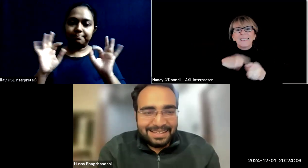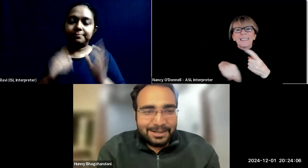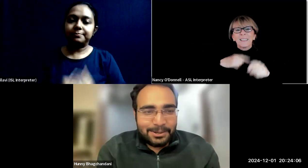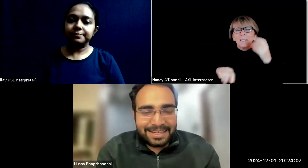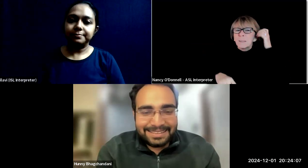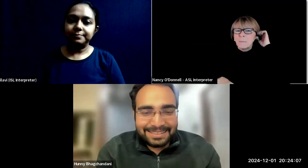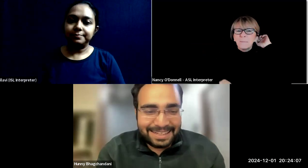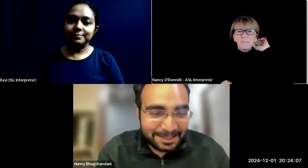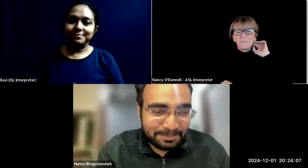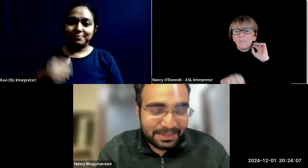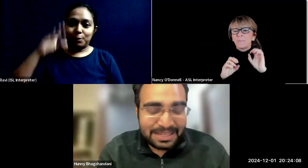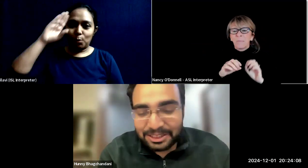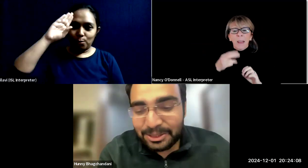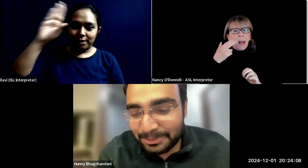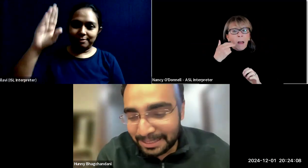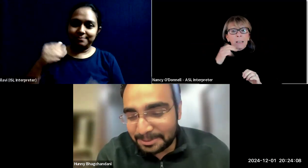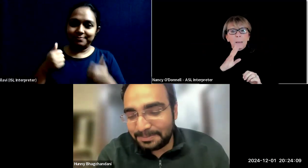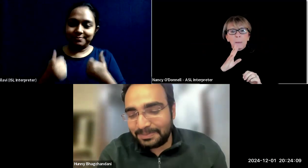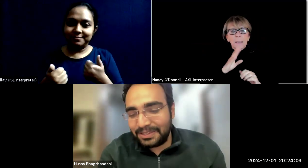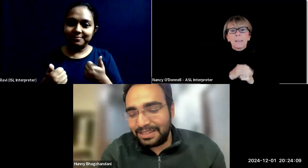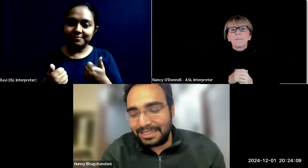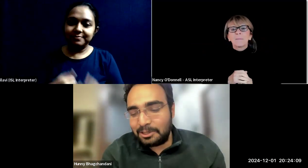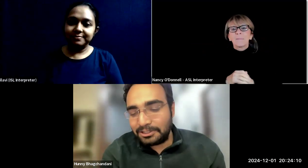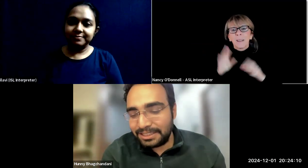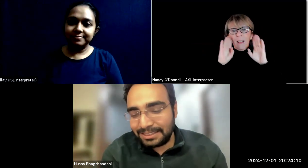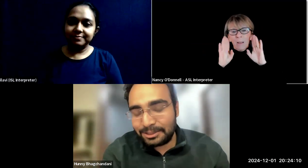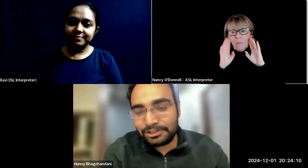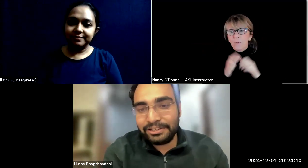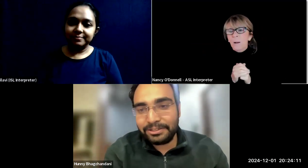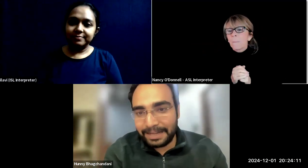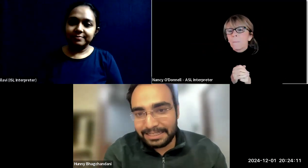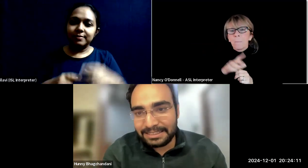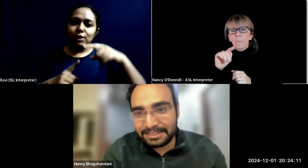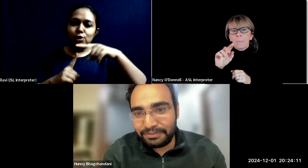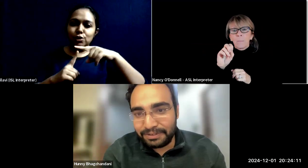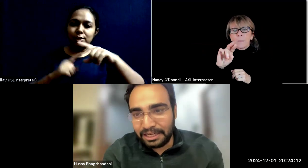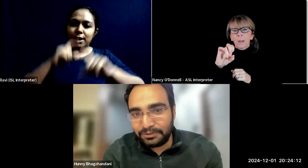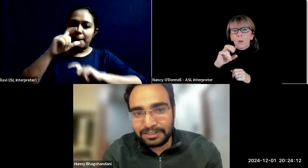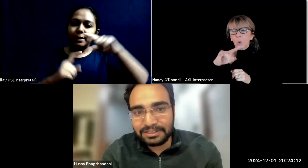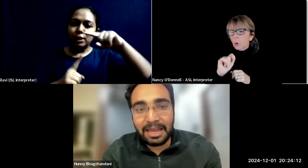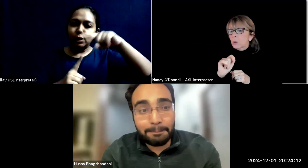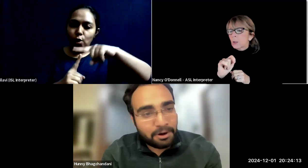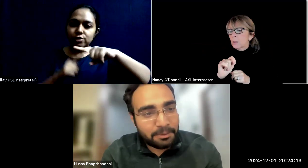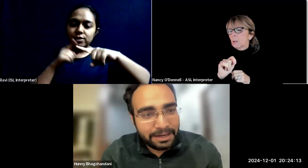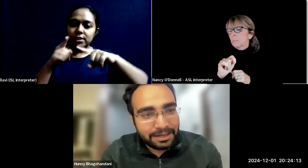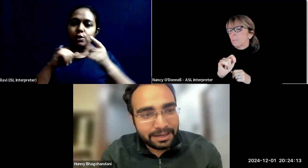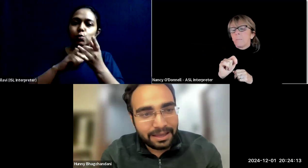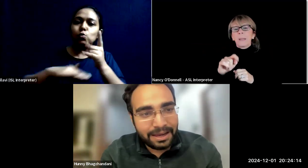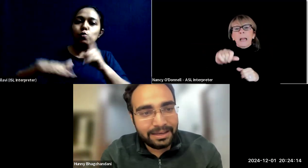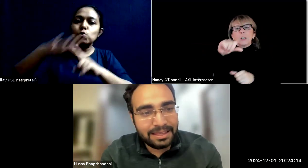[Hunny speaking] Okay, guys. So… Torchit is a social enterprise working towards empowerment